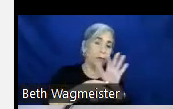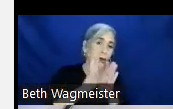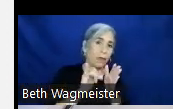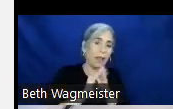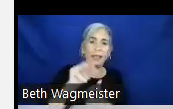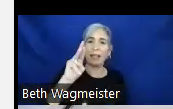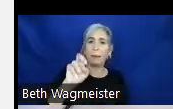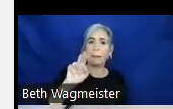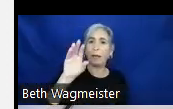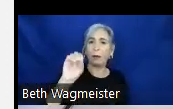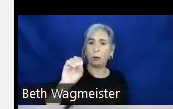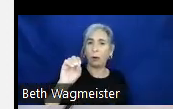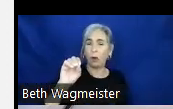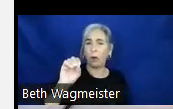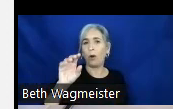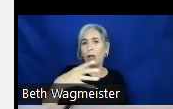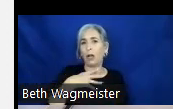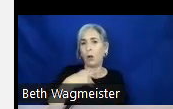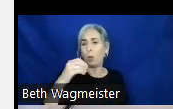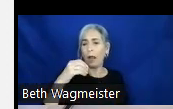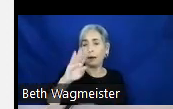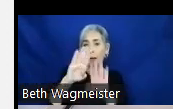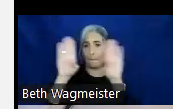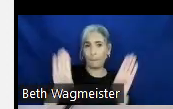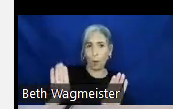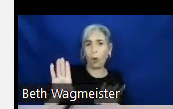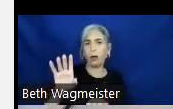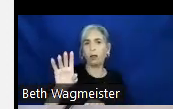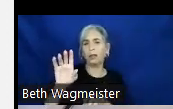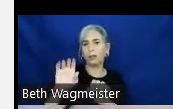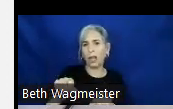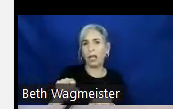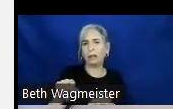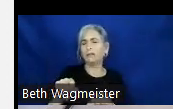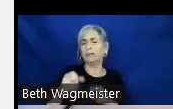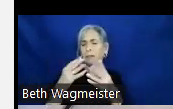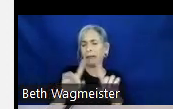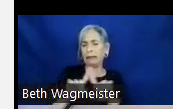and online whiteboarding. But I feel it is also about these sorts of things where you collaborate